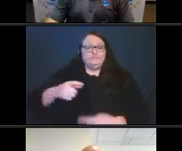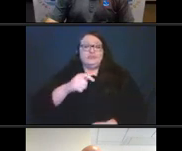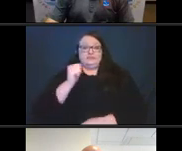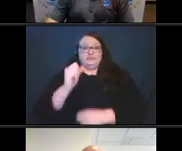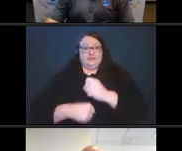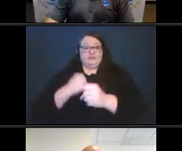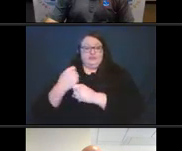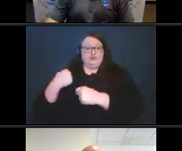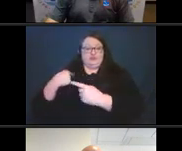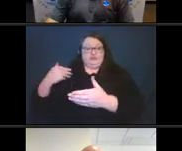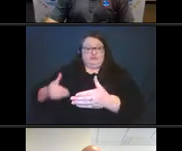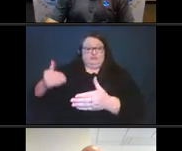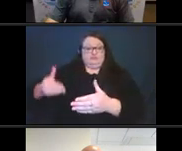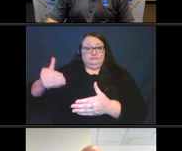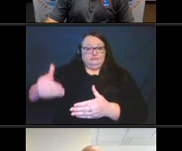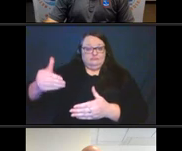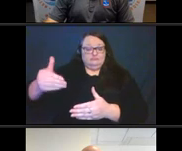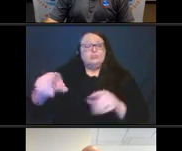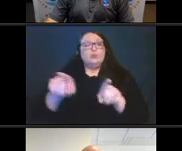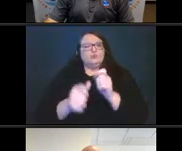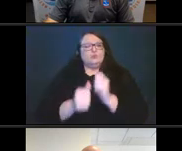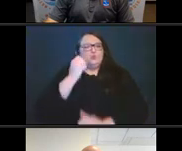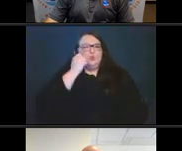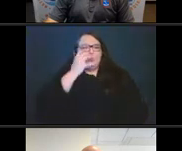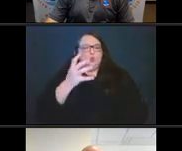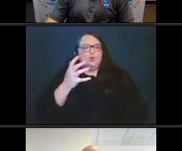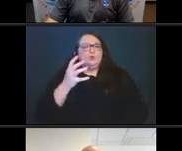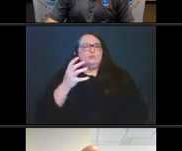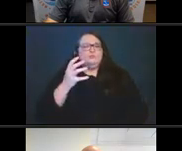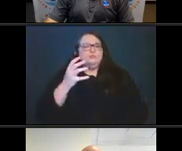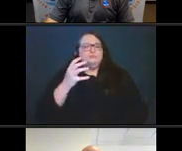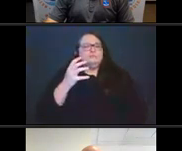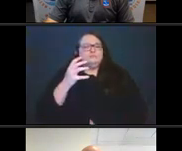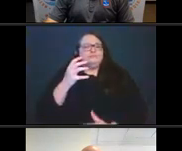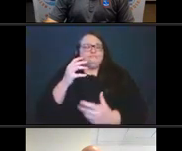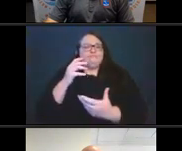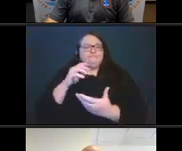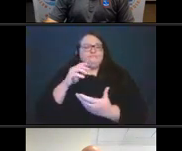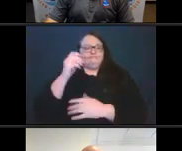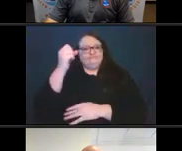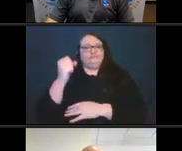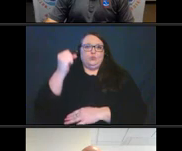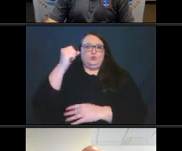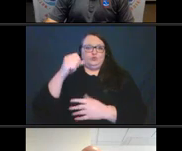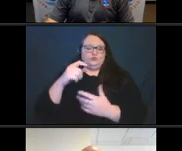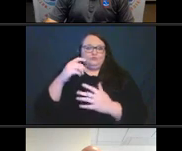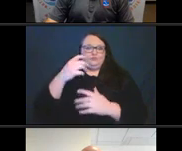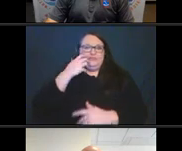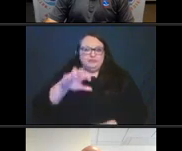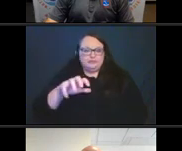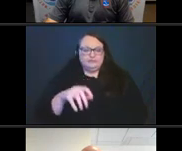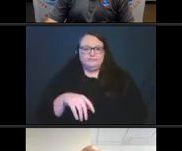the top 10 warmest years on record as well. So, compromised human health and comfort with